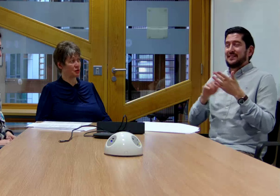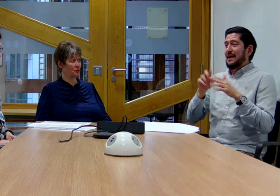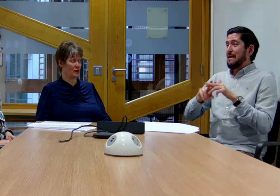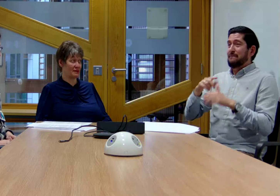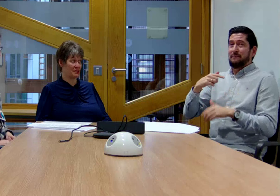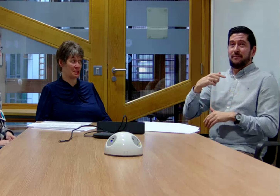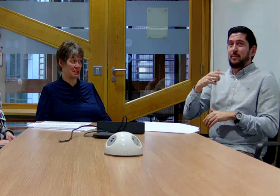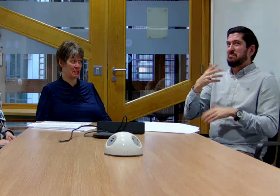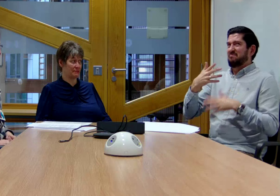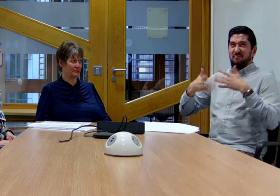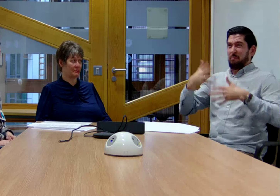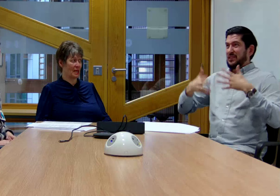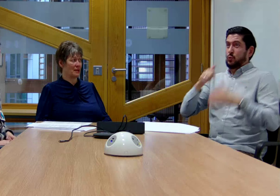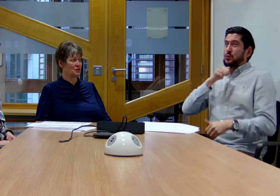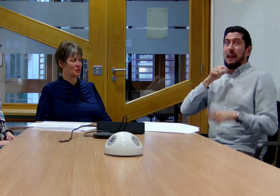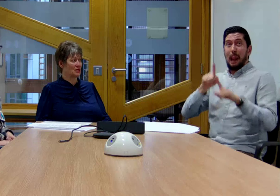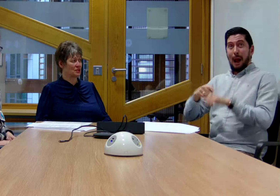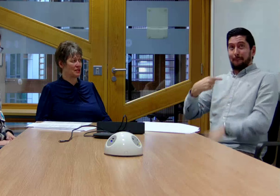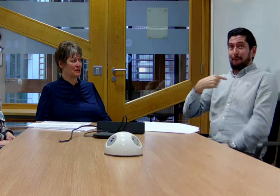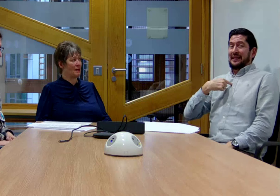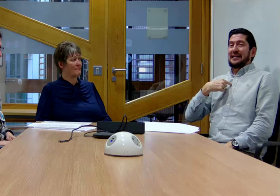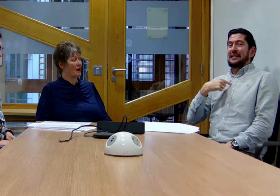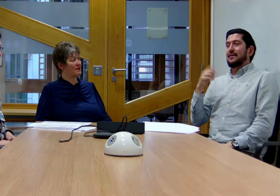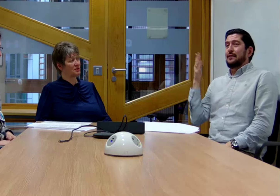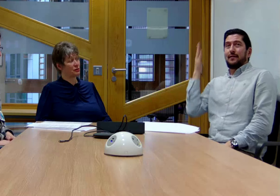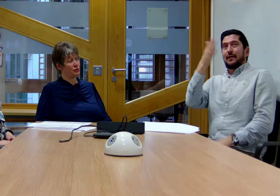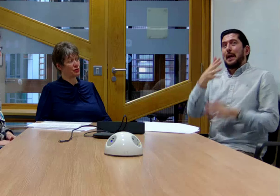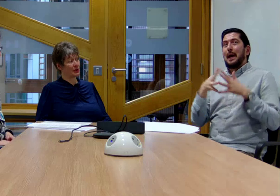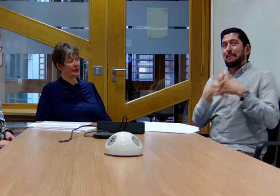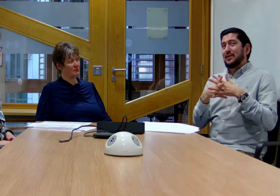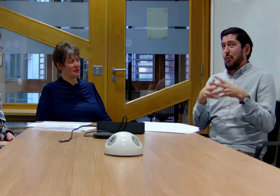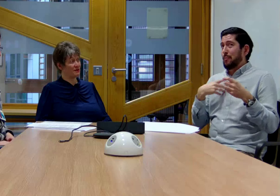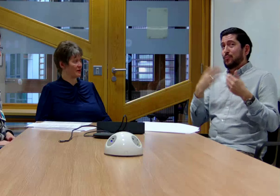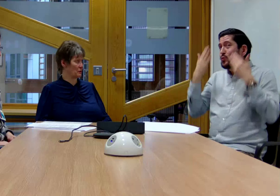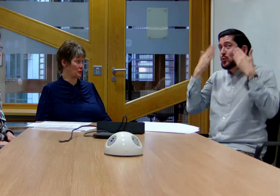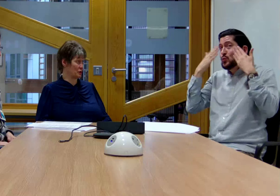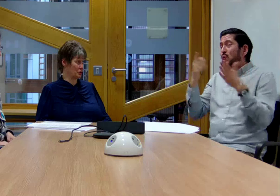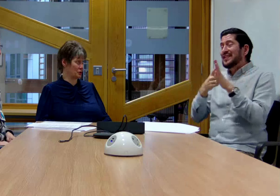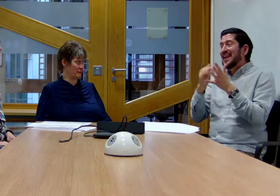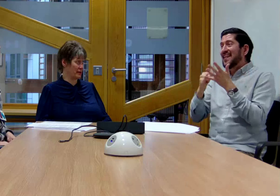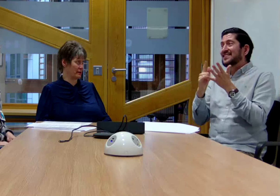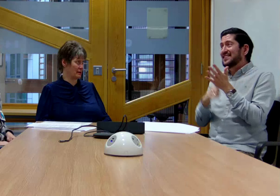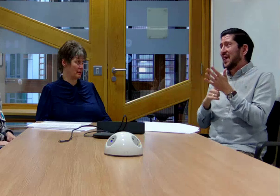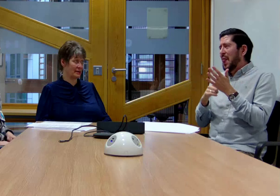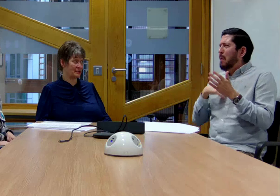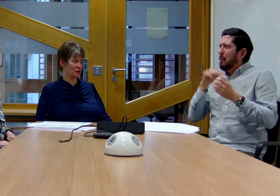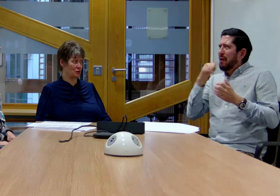different, we use two hands for finger spelling. So we've got A B C D. So as I say if a BSL